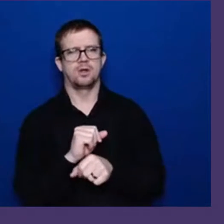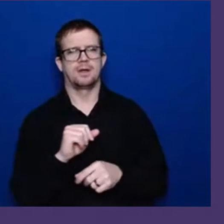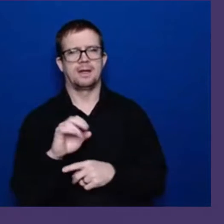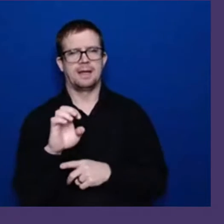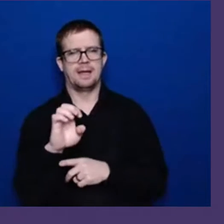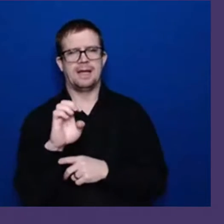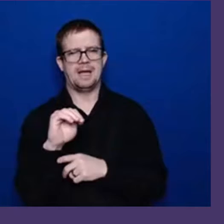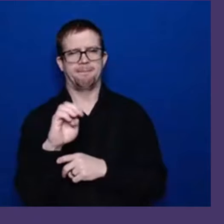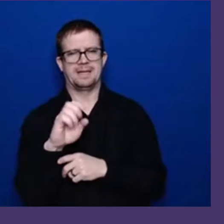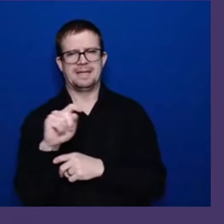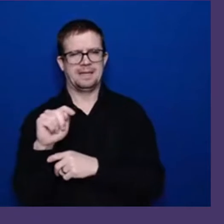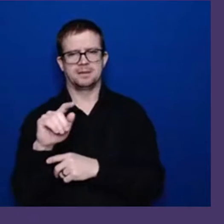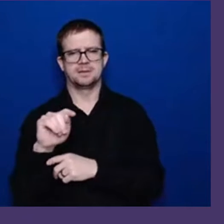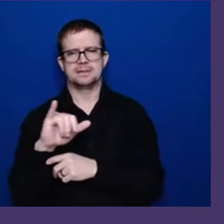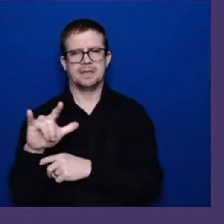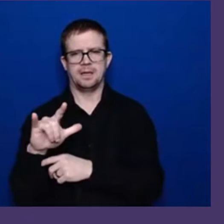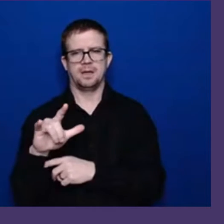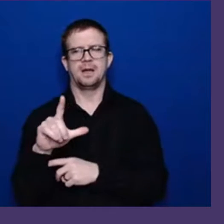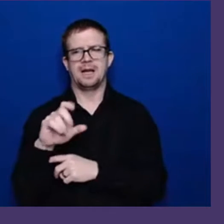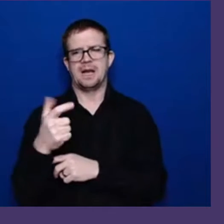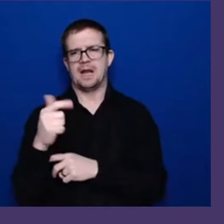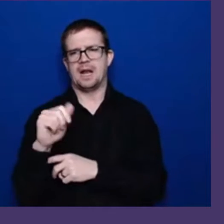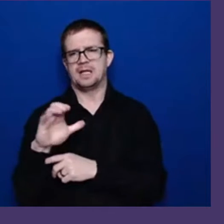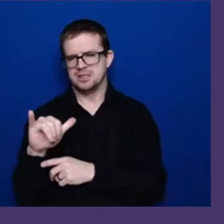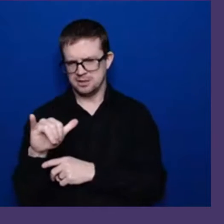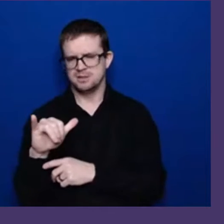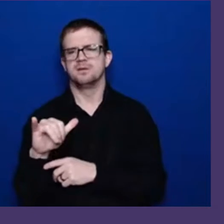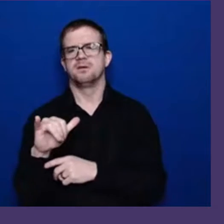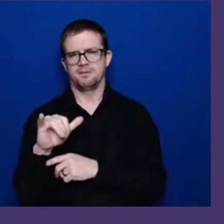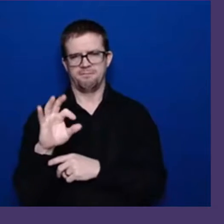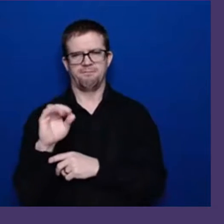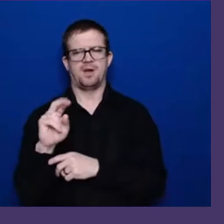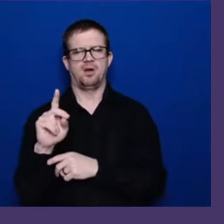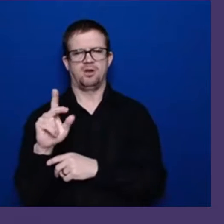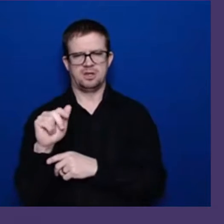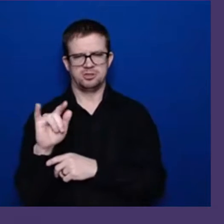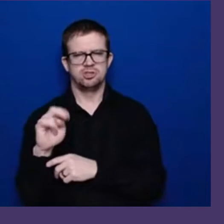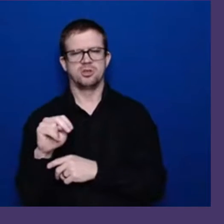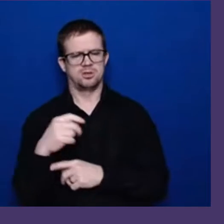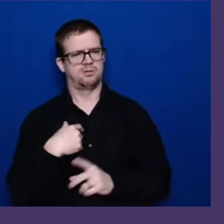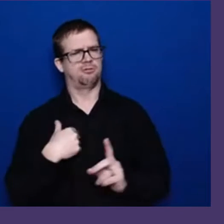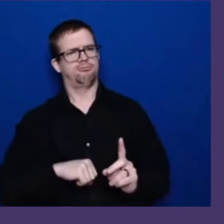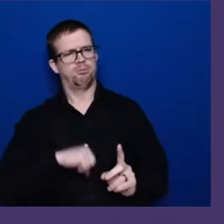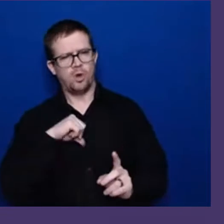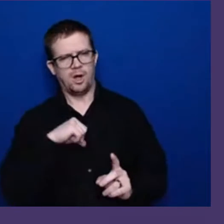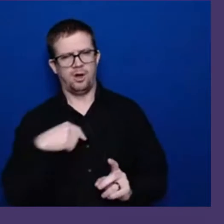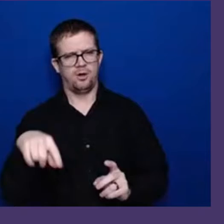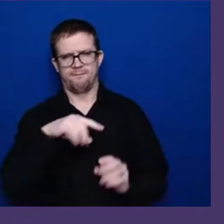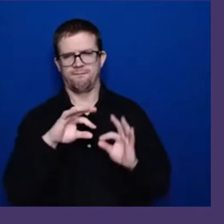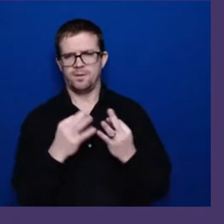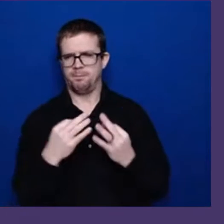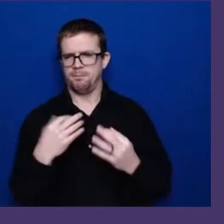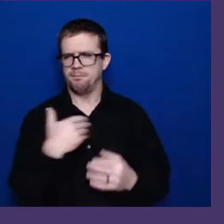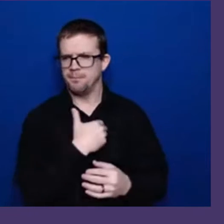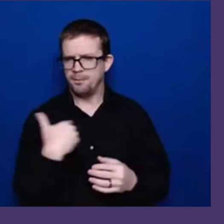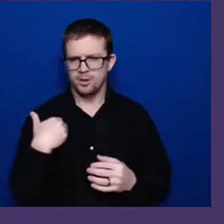Then also, just proud to be a legacy family member of Emmett Till and Mamie Till-Mobley. Ebele Okoli: Welcome. Deborah Watts: Thank you.